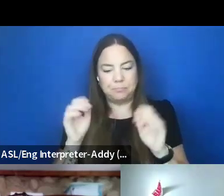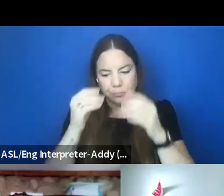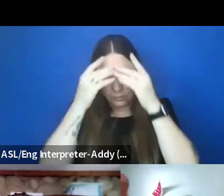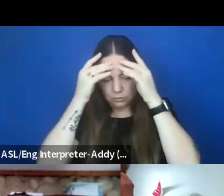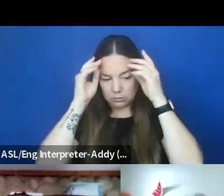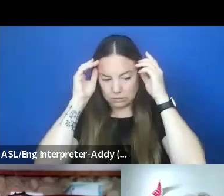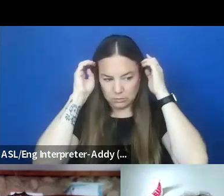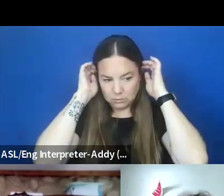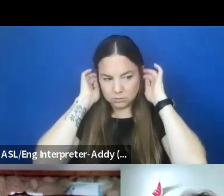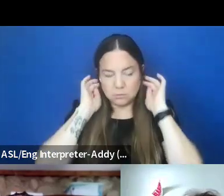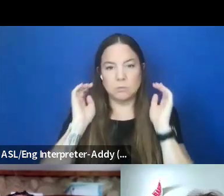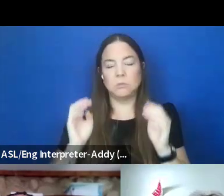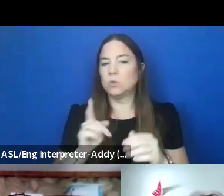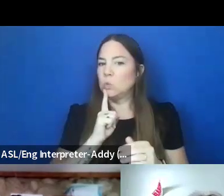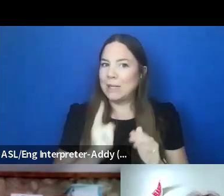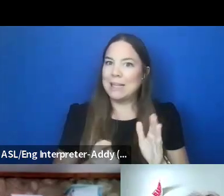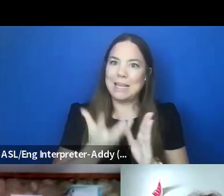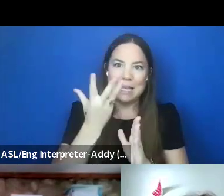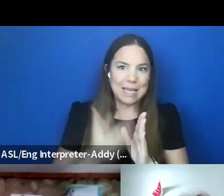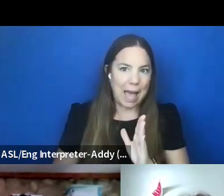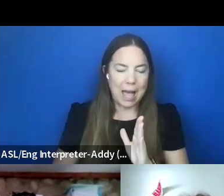Don Dew: there is such a gap and such a need that